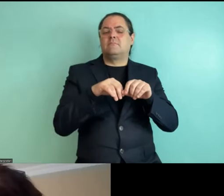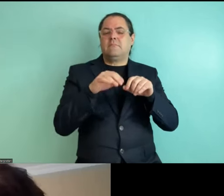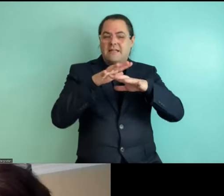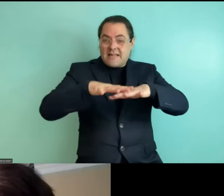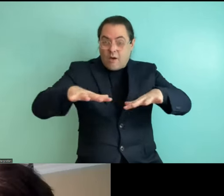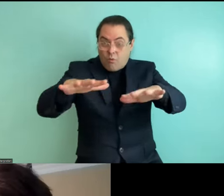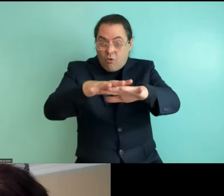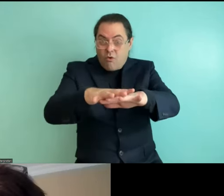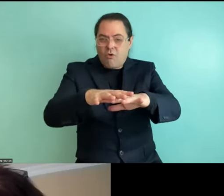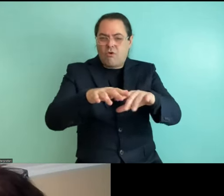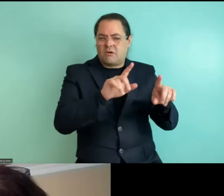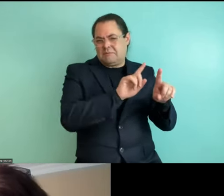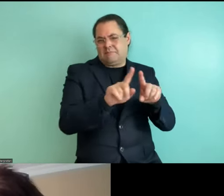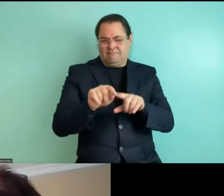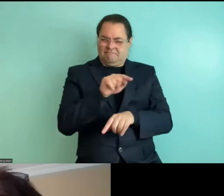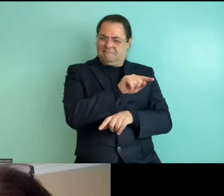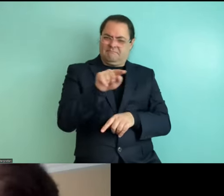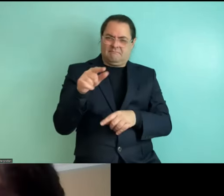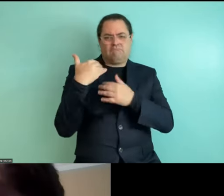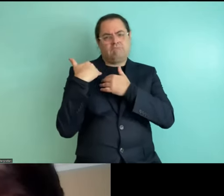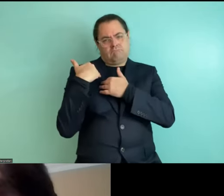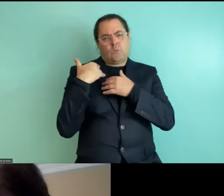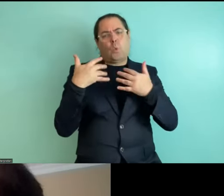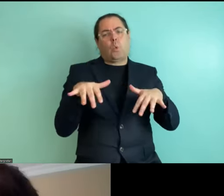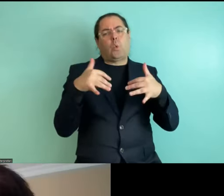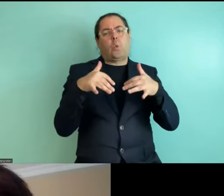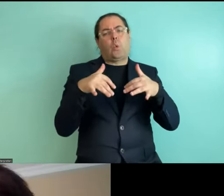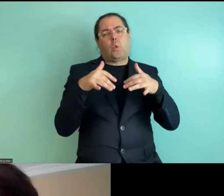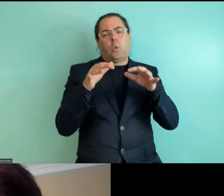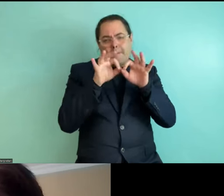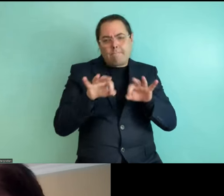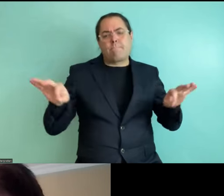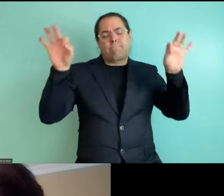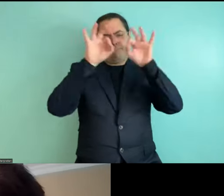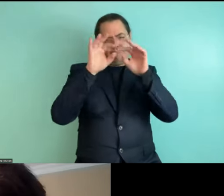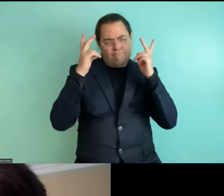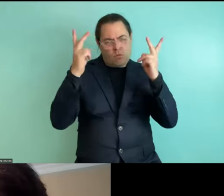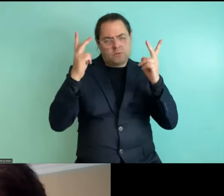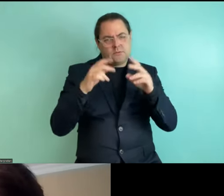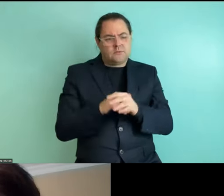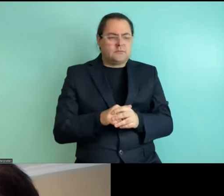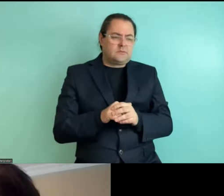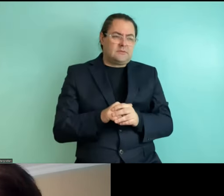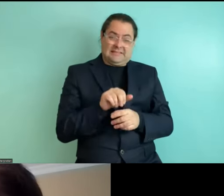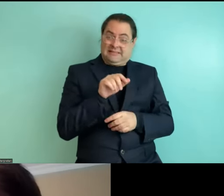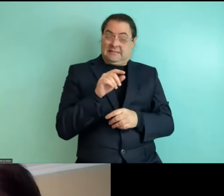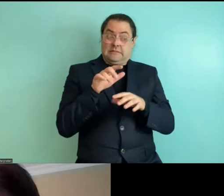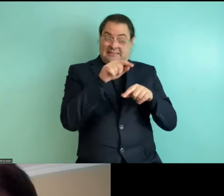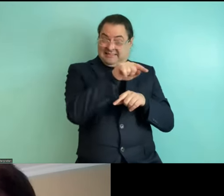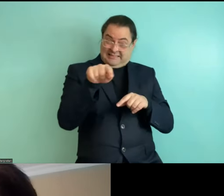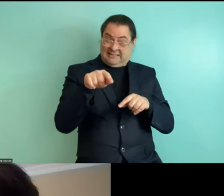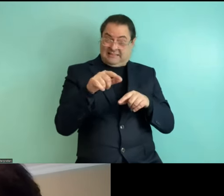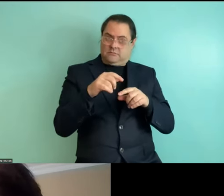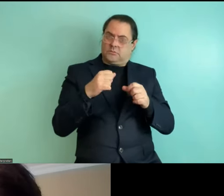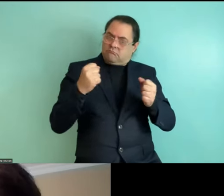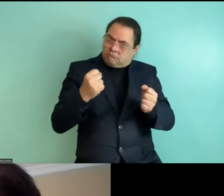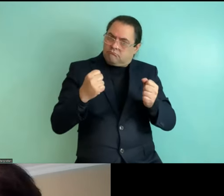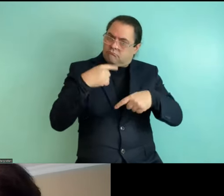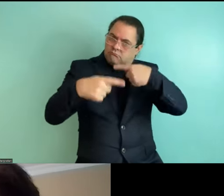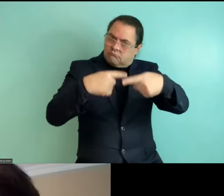sincerely from them have done, and fulfill bushy live shows lo haga solo on the gap measure